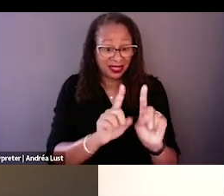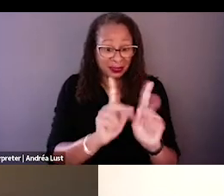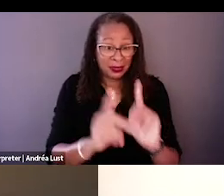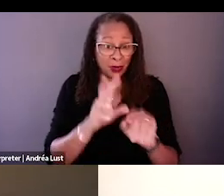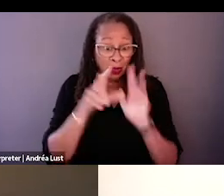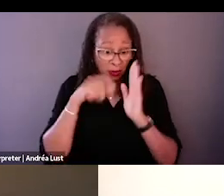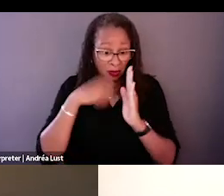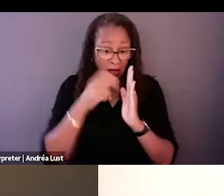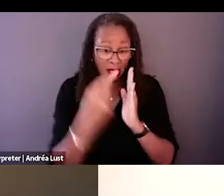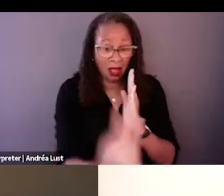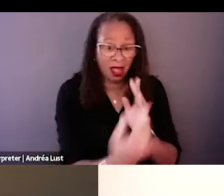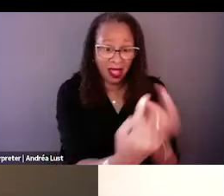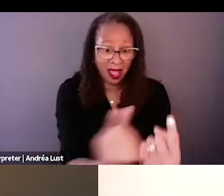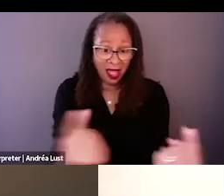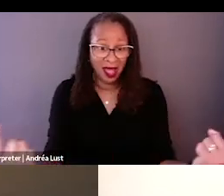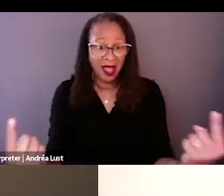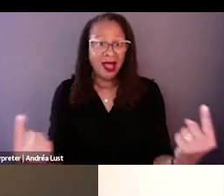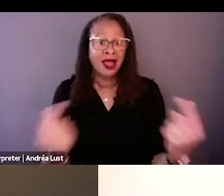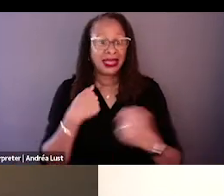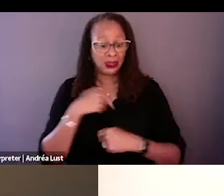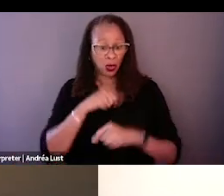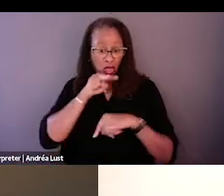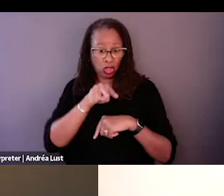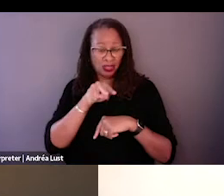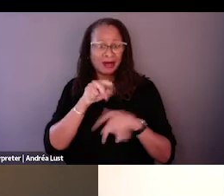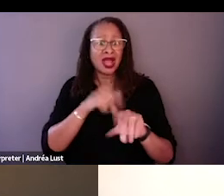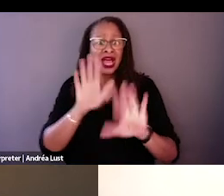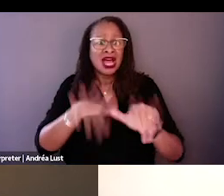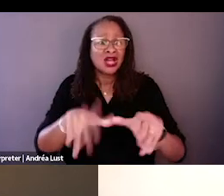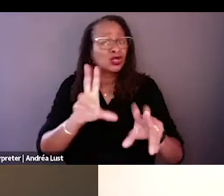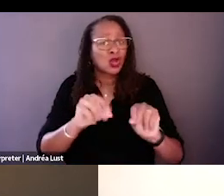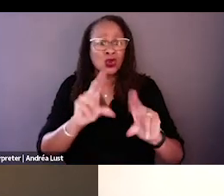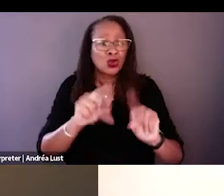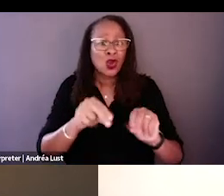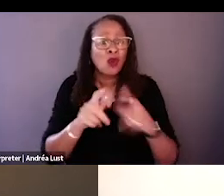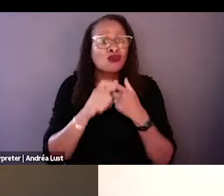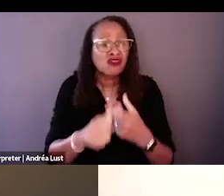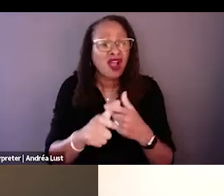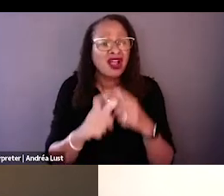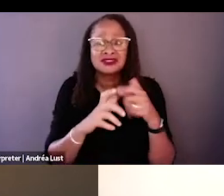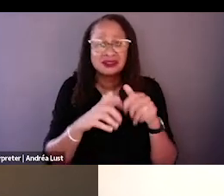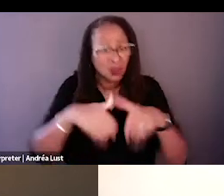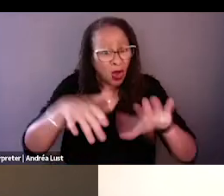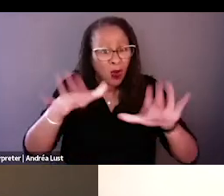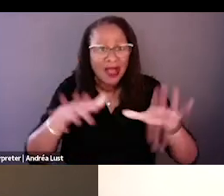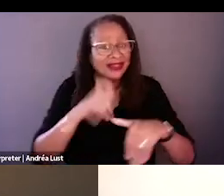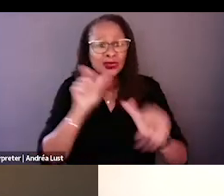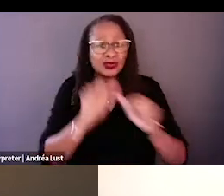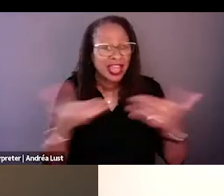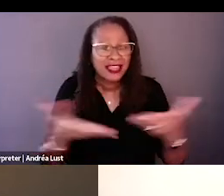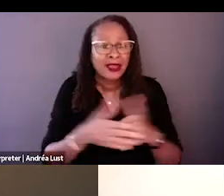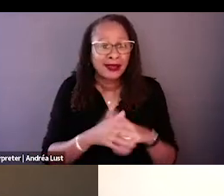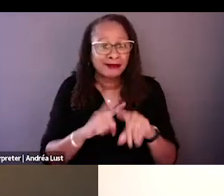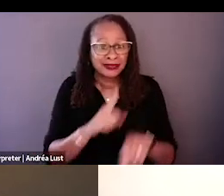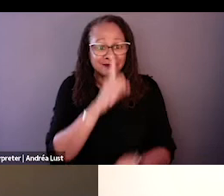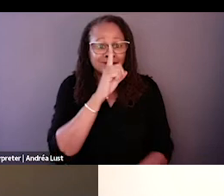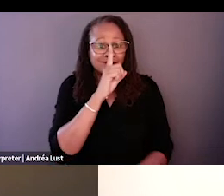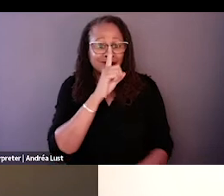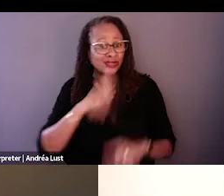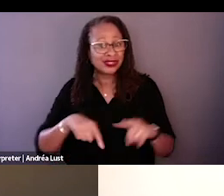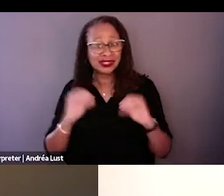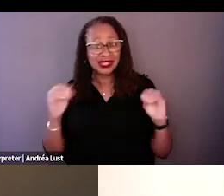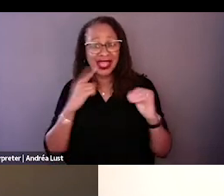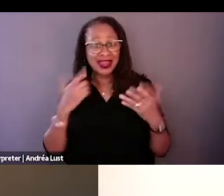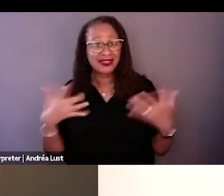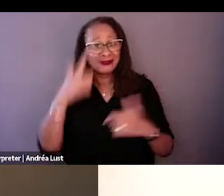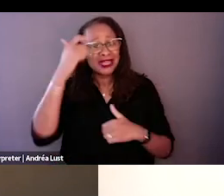Here we have a little bit that was not erased, only on film, but still, something we can learn about